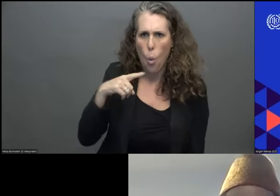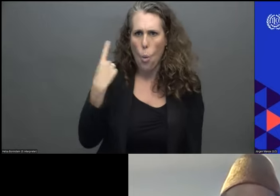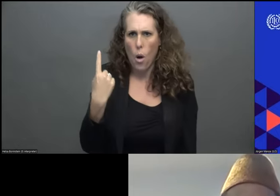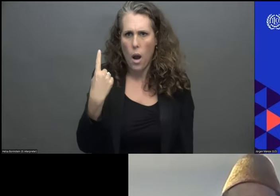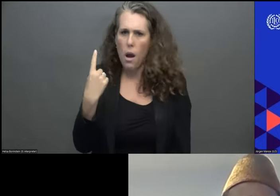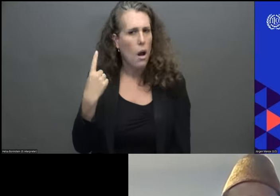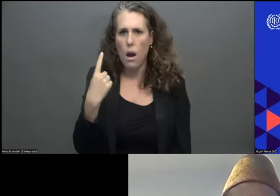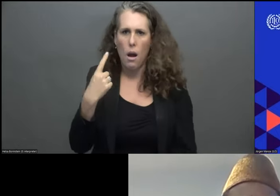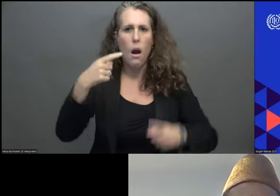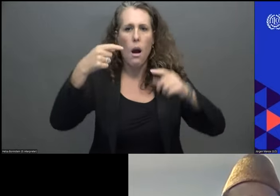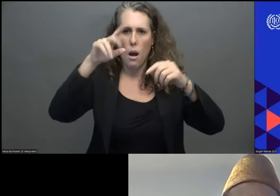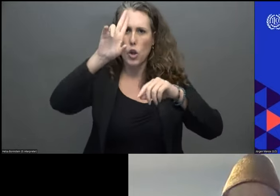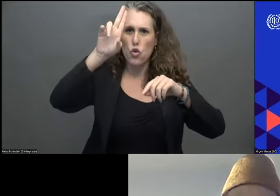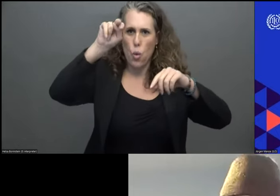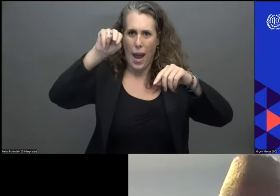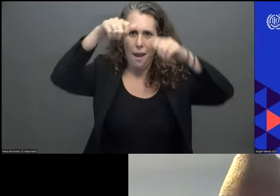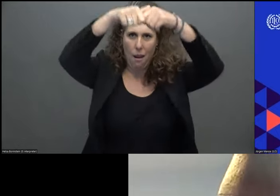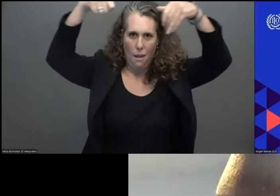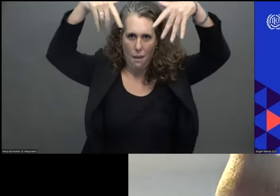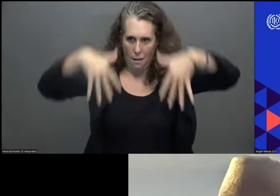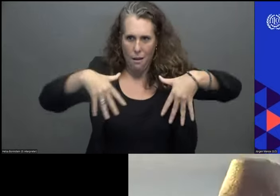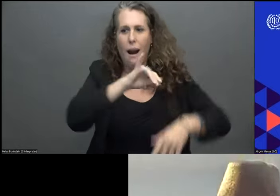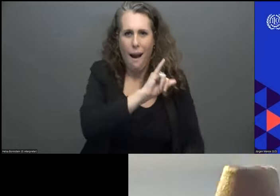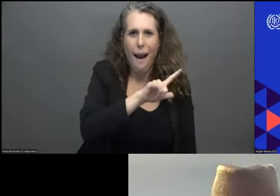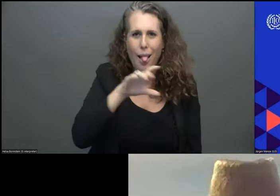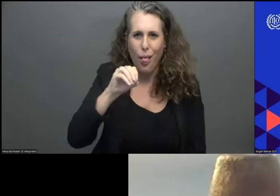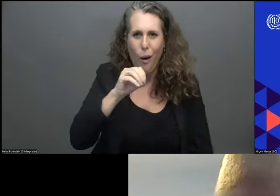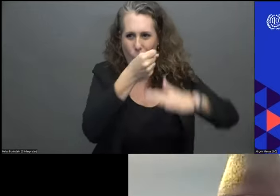16:14:23 And unlike other parts of the United Nations, we are not only governed as I law